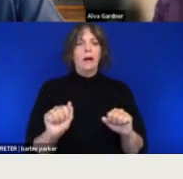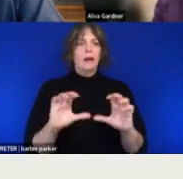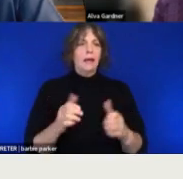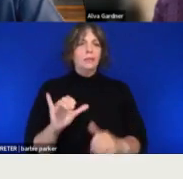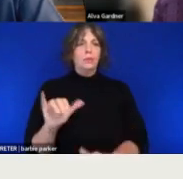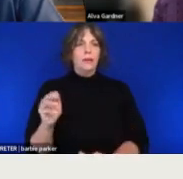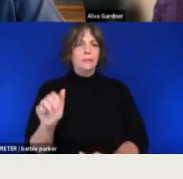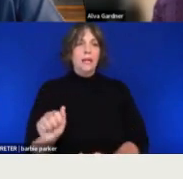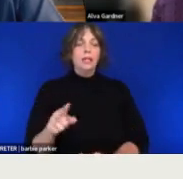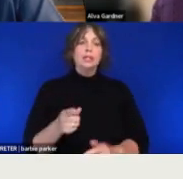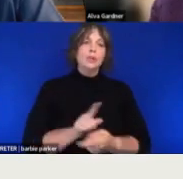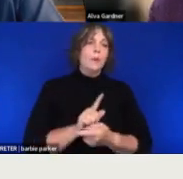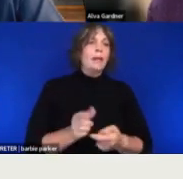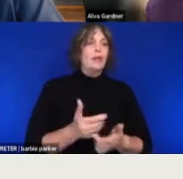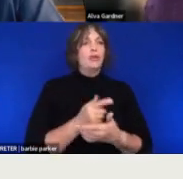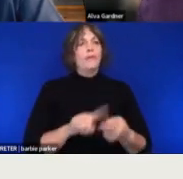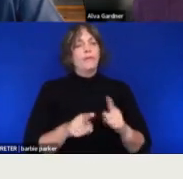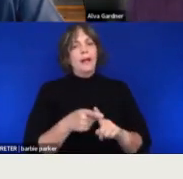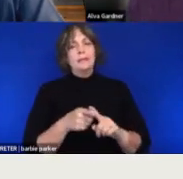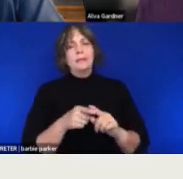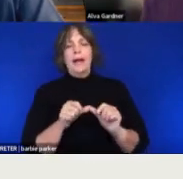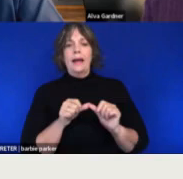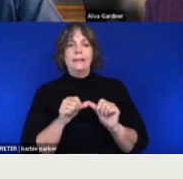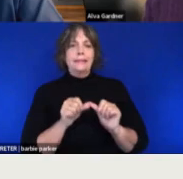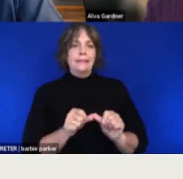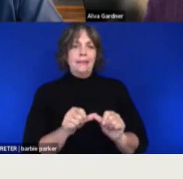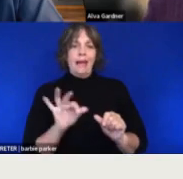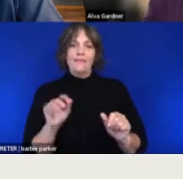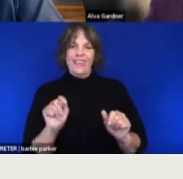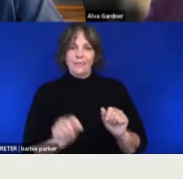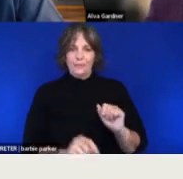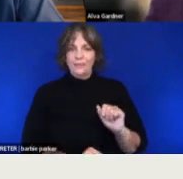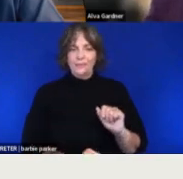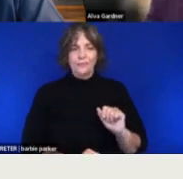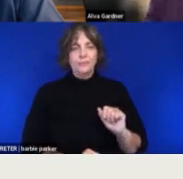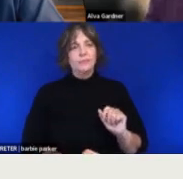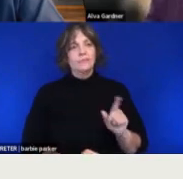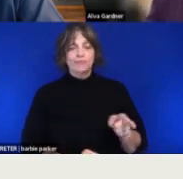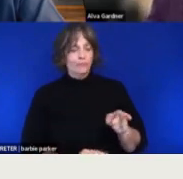stays fit. This helps us identify what is important to Laura. She wants to meet new